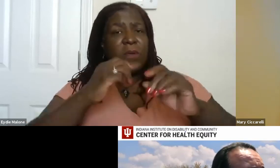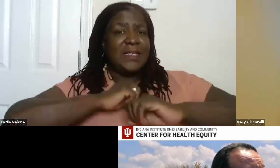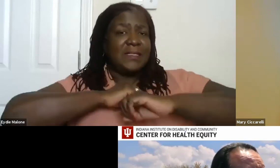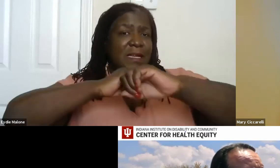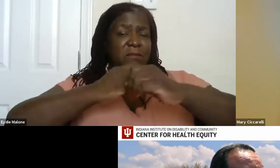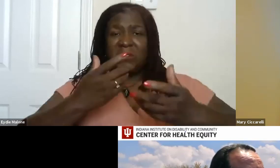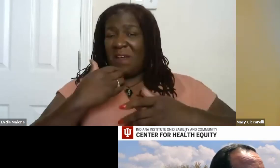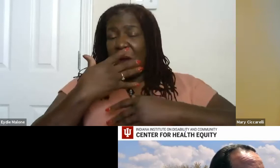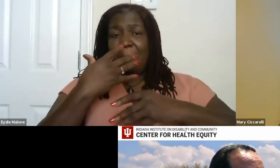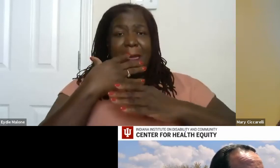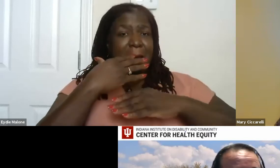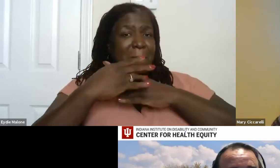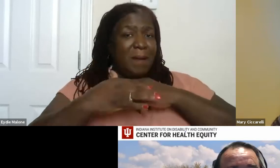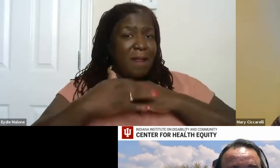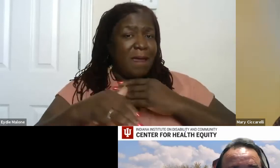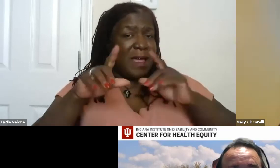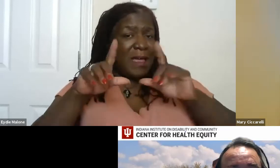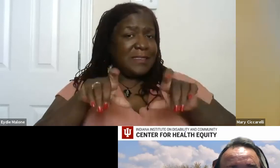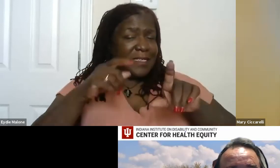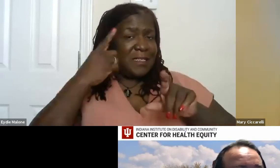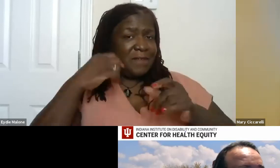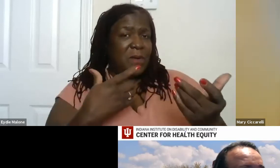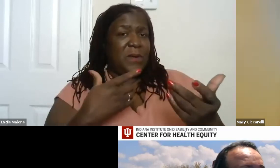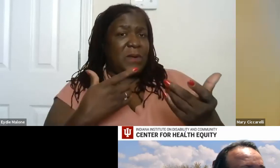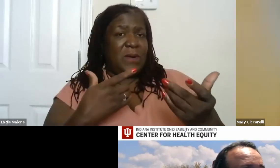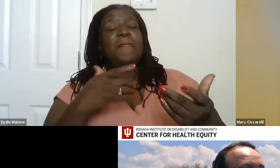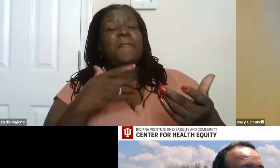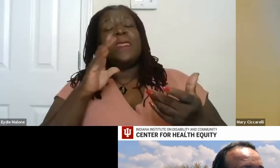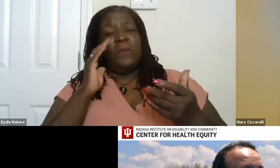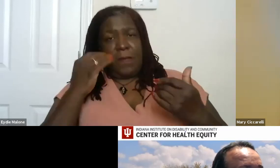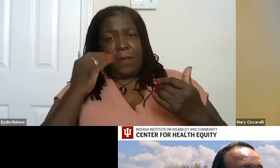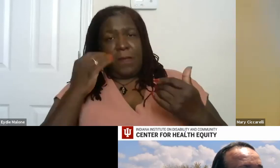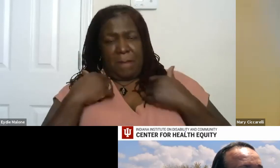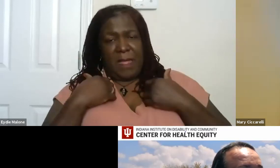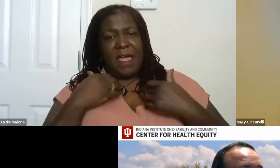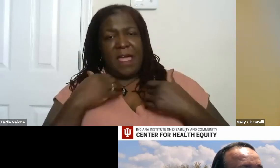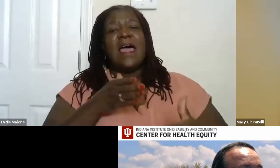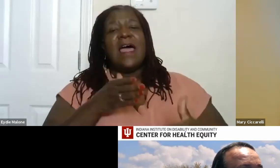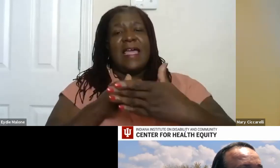There is an antibody test for a reaction to COVID. We don't know